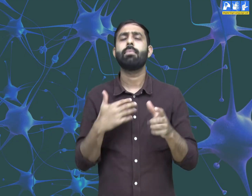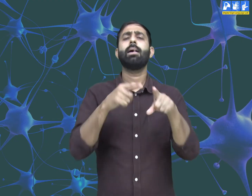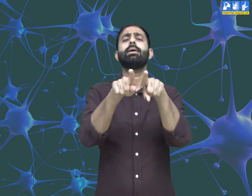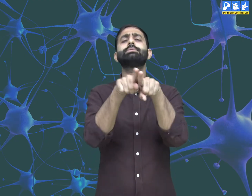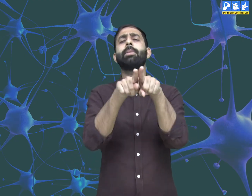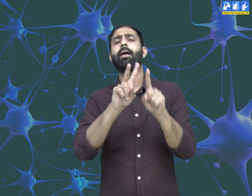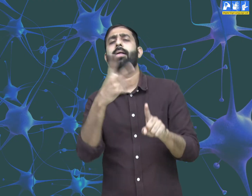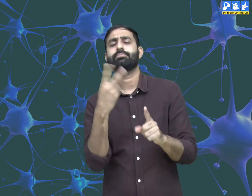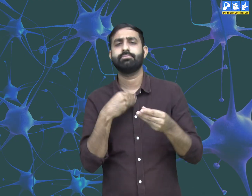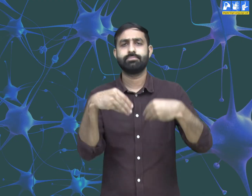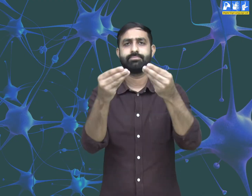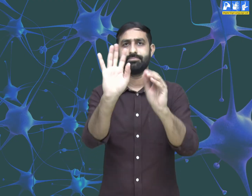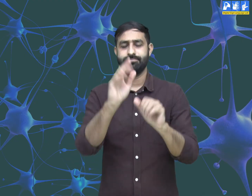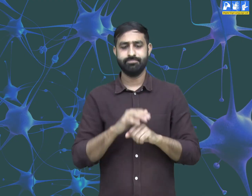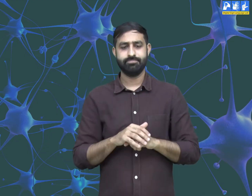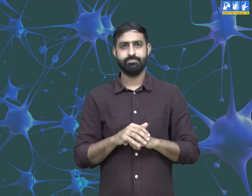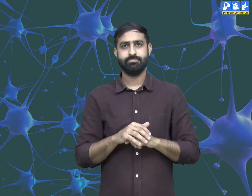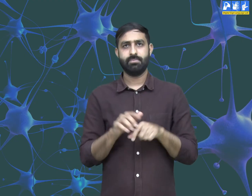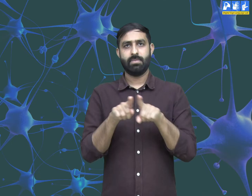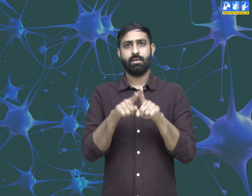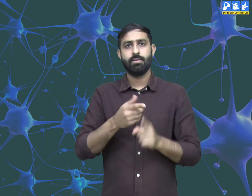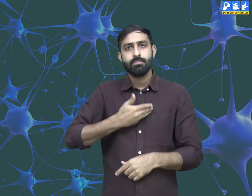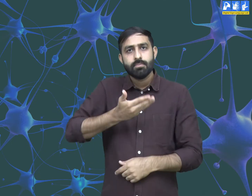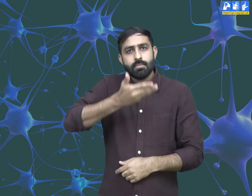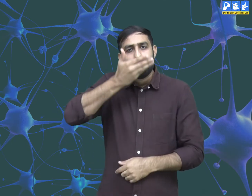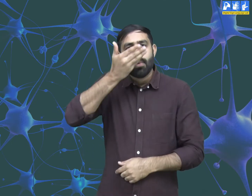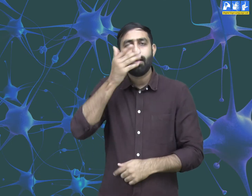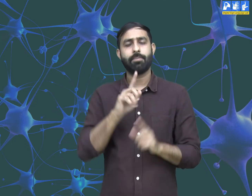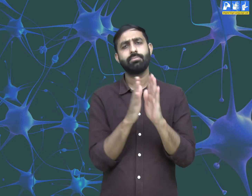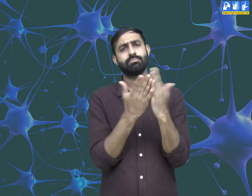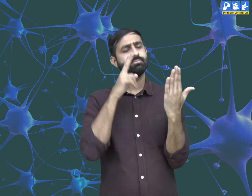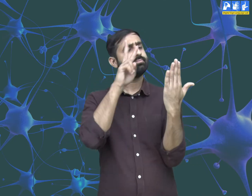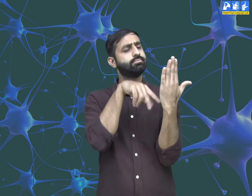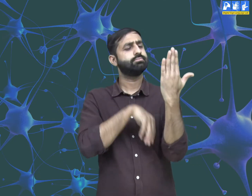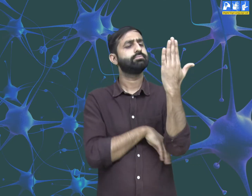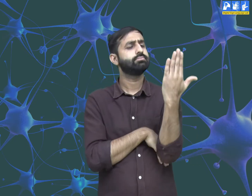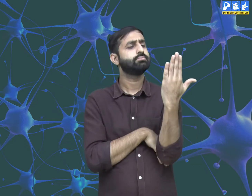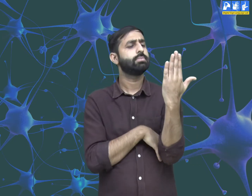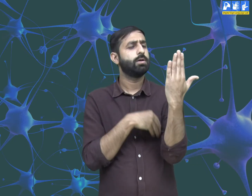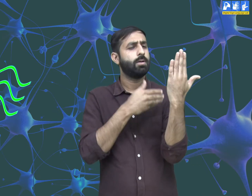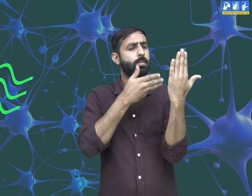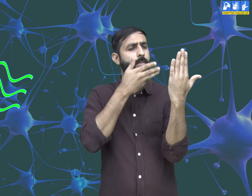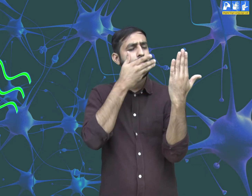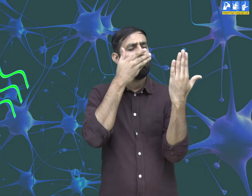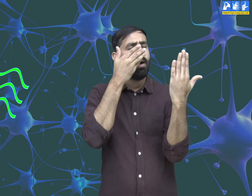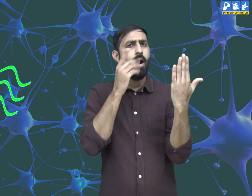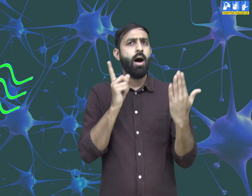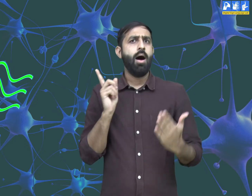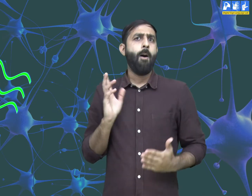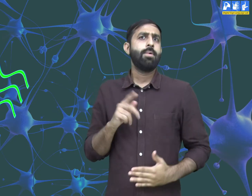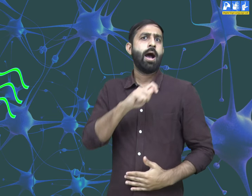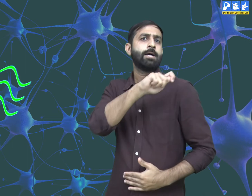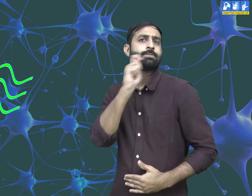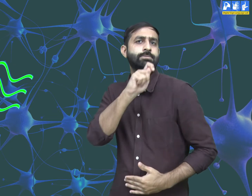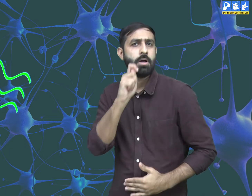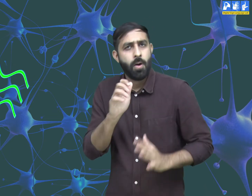Let's take another example. Whenever we smell something our nose and brain work together